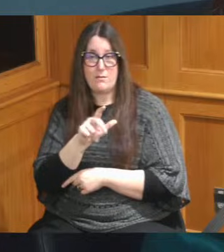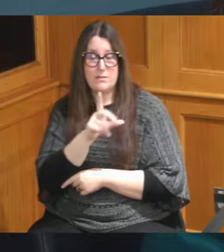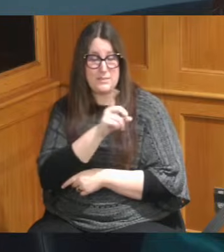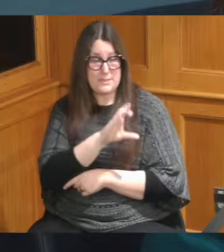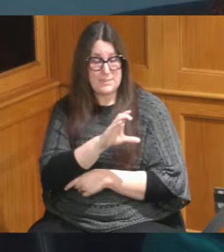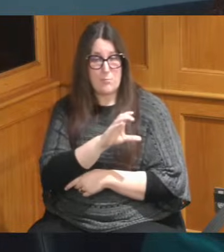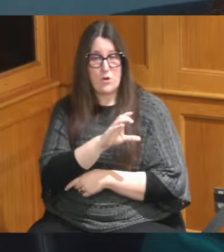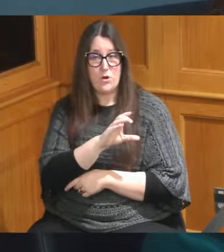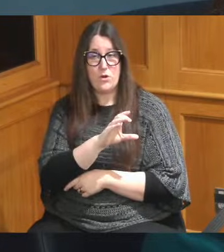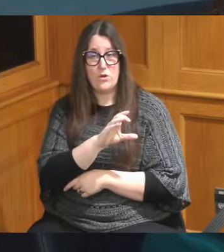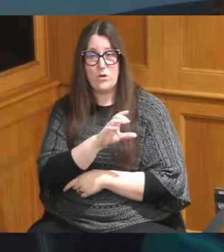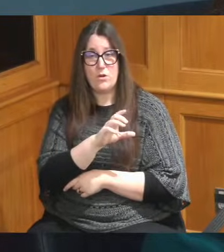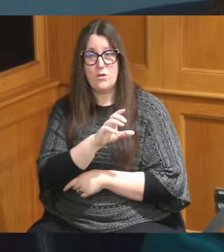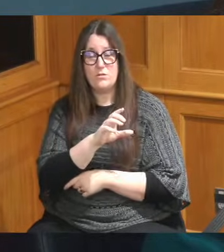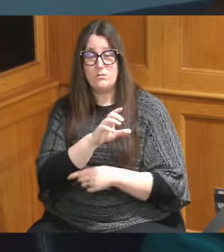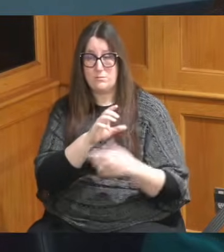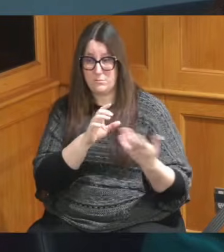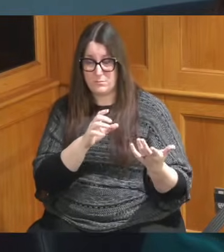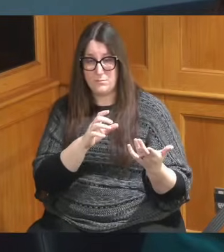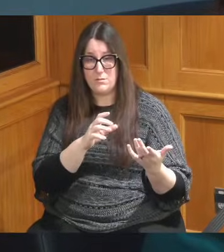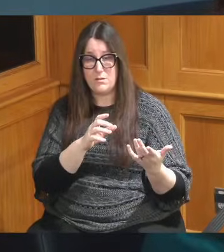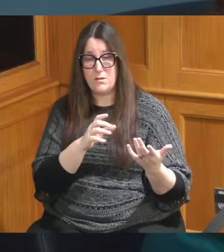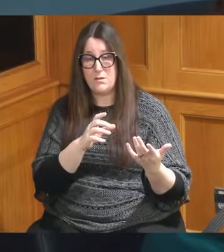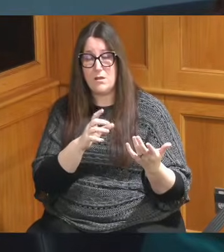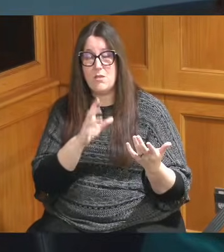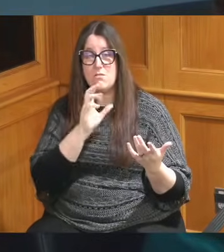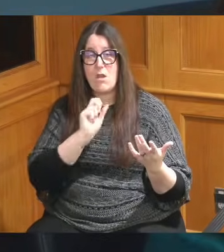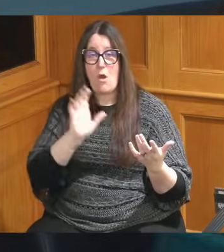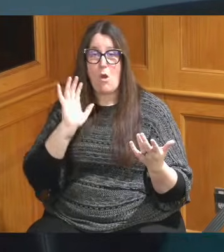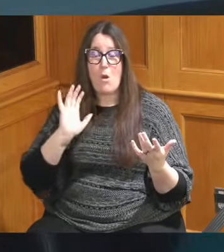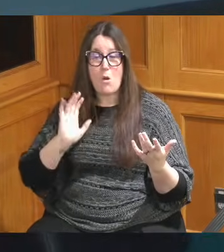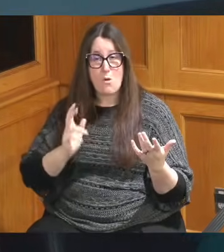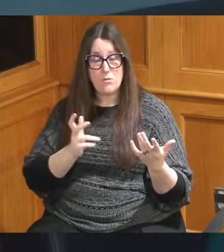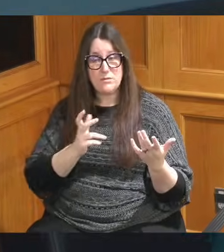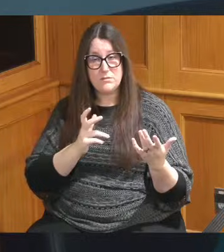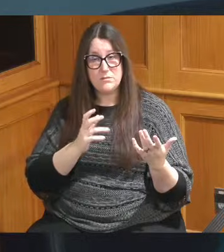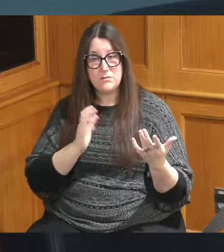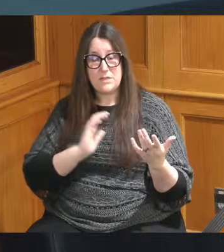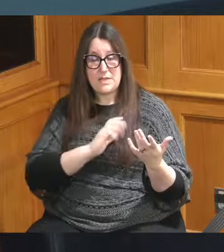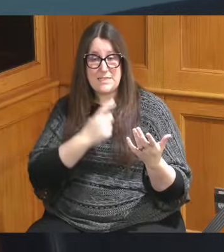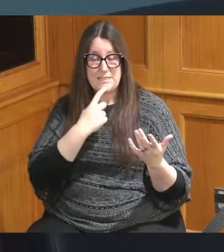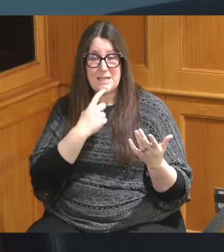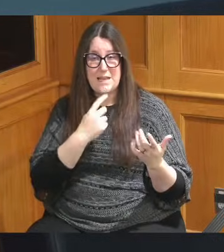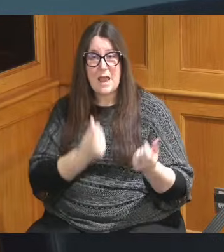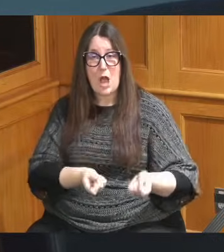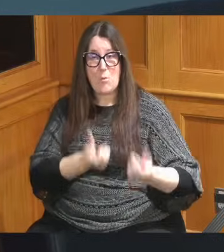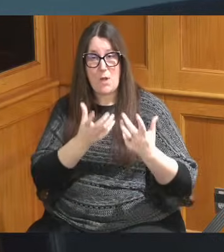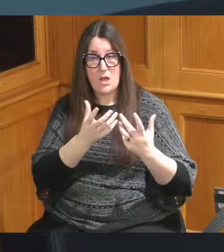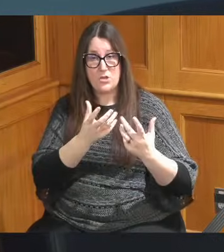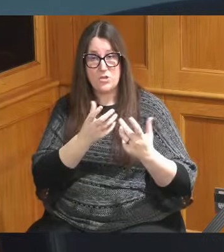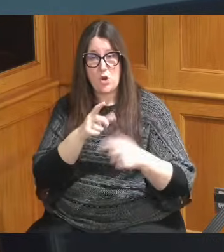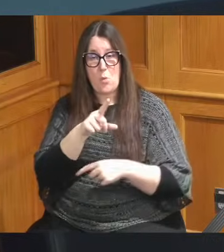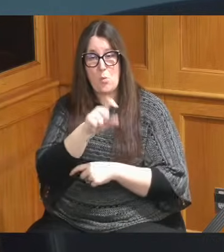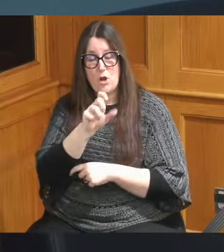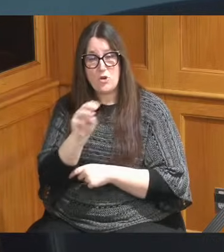predecessor came in and said we've got one said how much is in the reserve? 100 million. That's